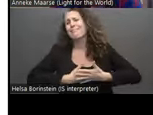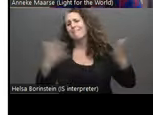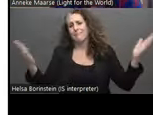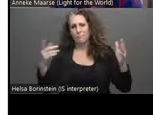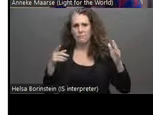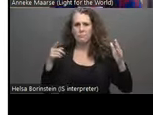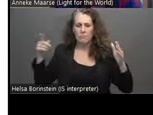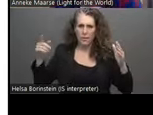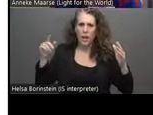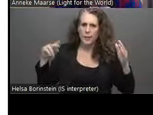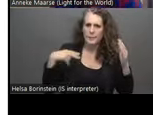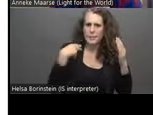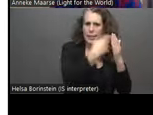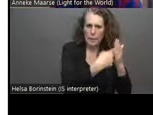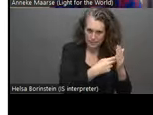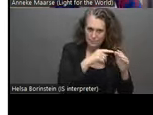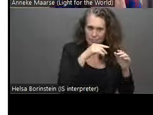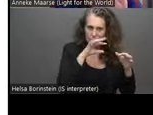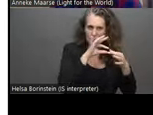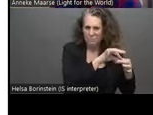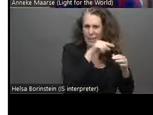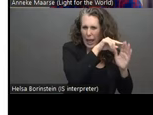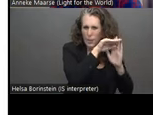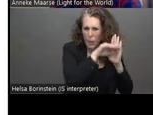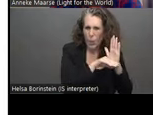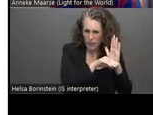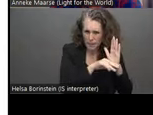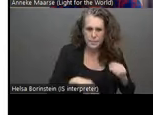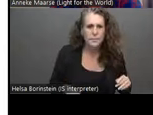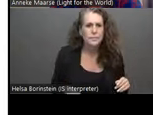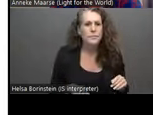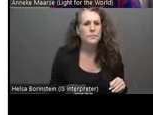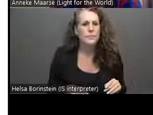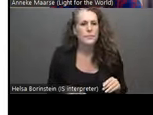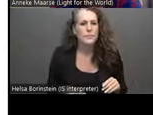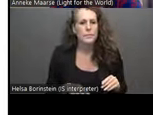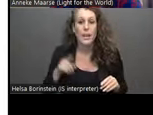15:30:43 And as they would sign up they would actually show their commitments and become